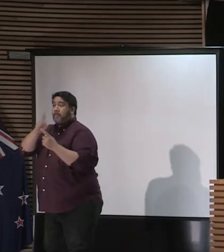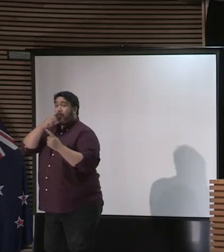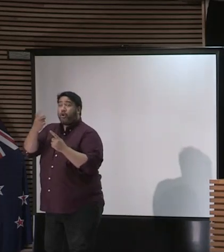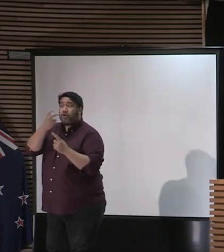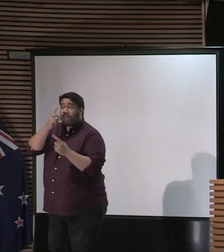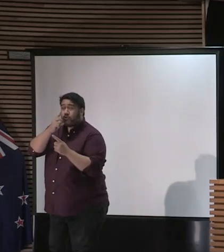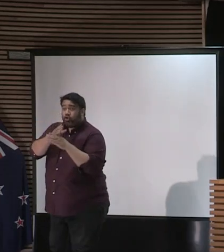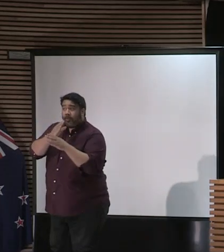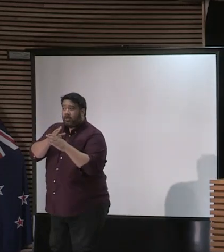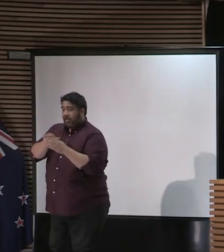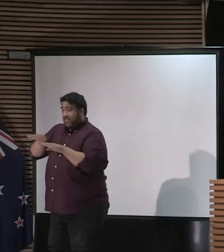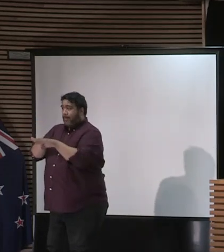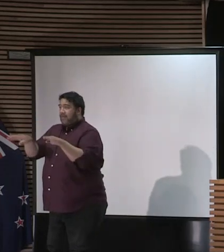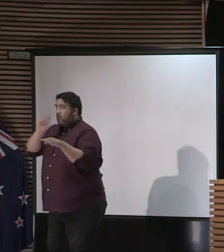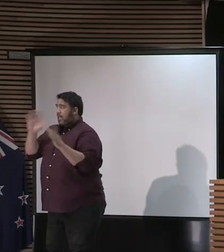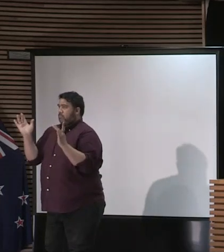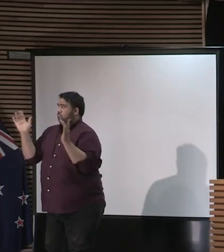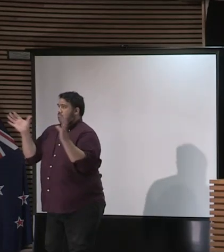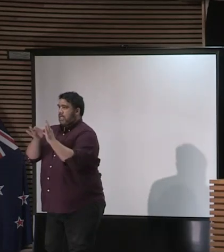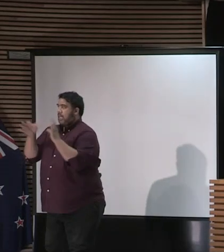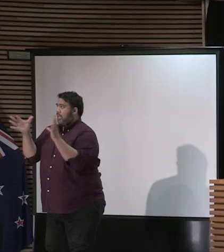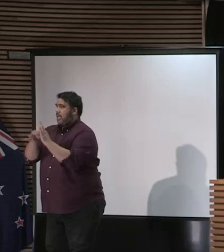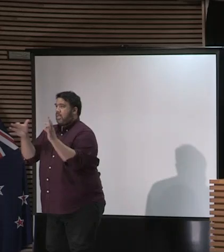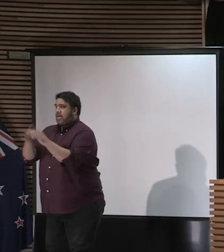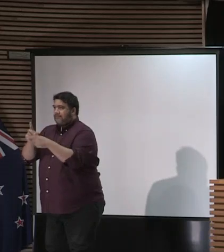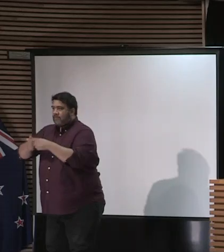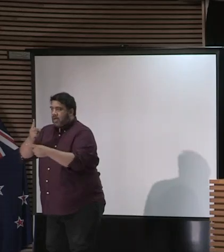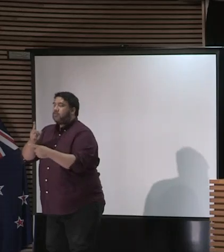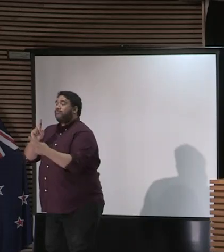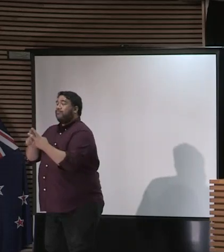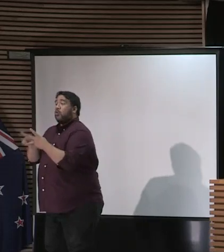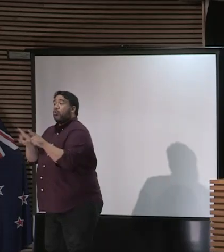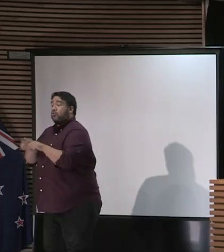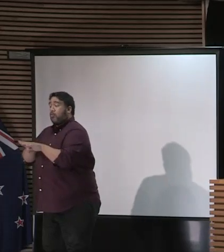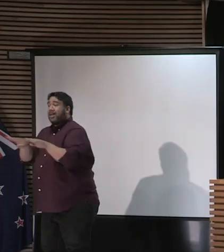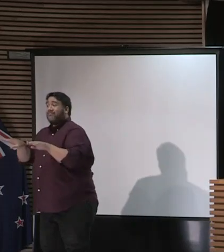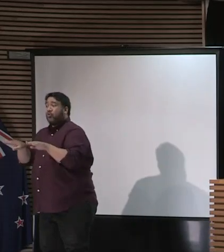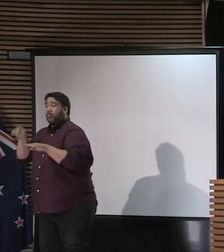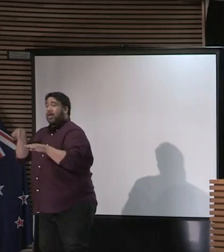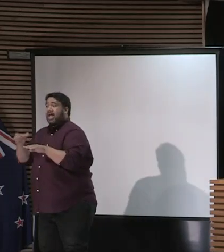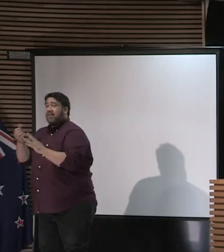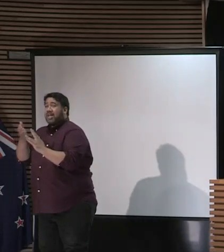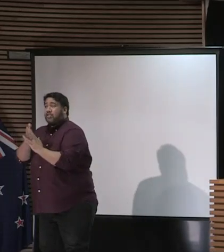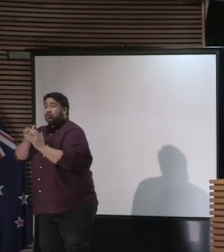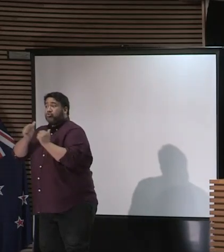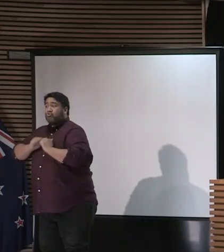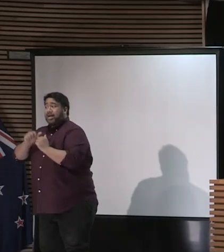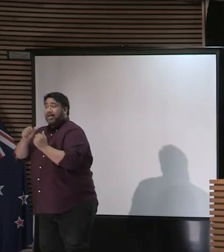jobseeker, directly to the employer, making it quicker and easier for people to find work. It also provides